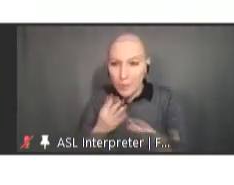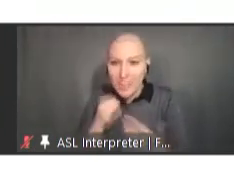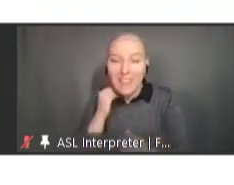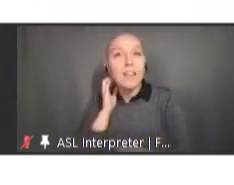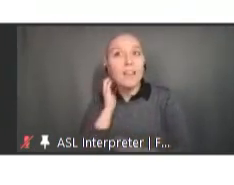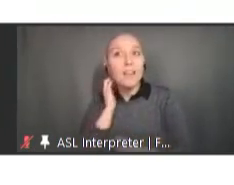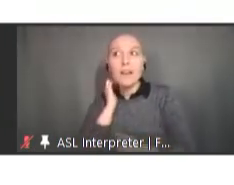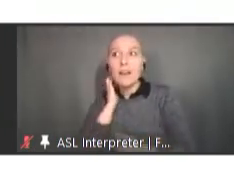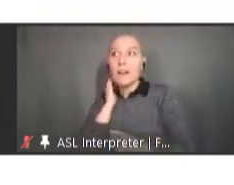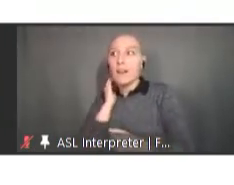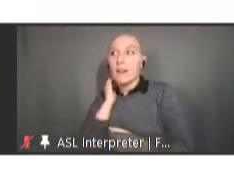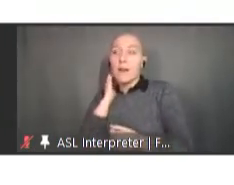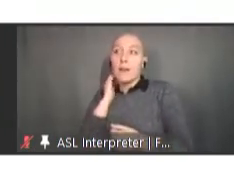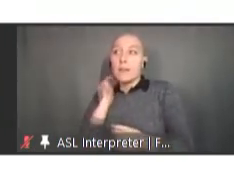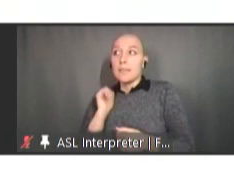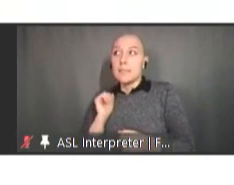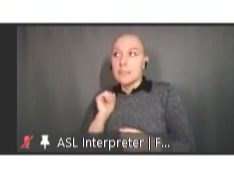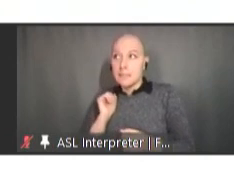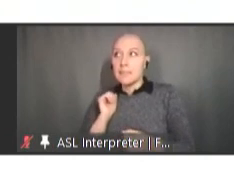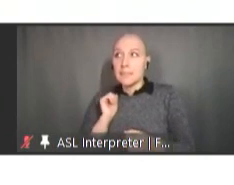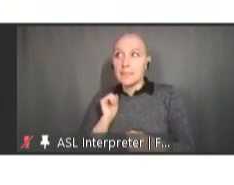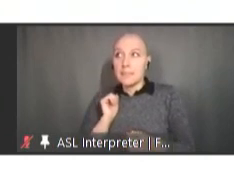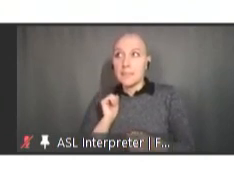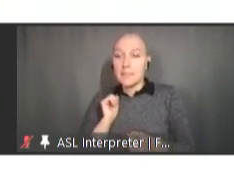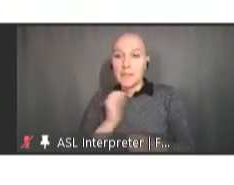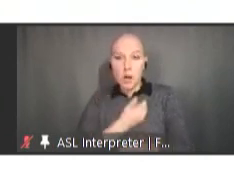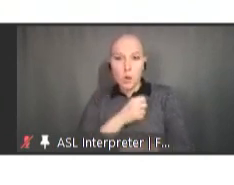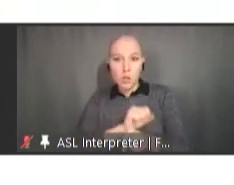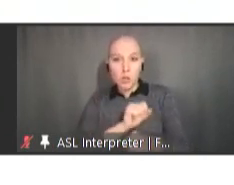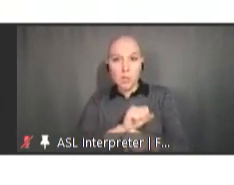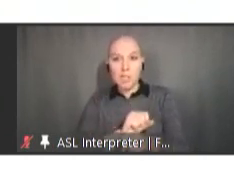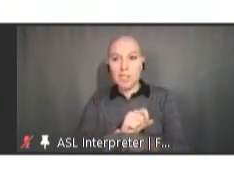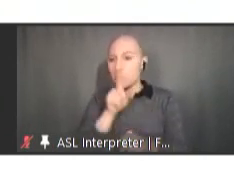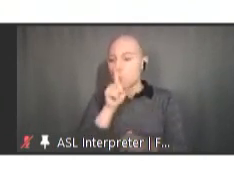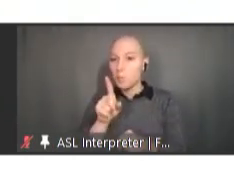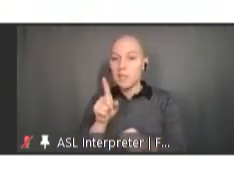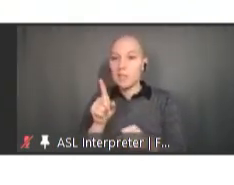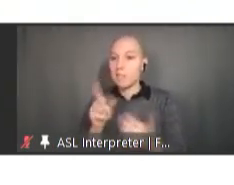this is a little bit out of our remit to develop these capabilities that are going to be used for